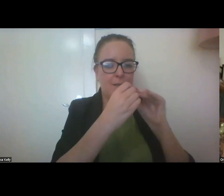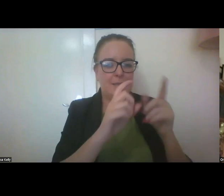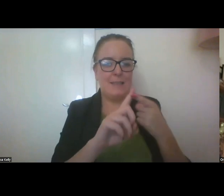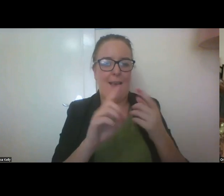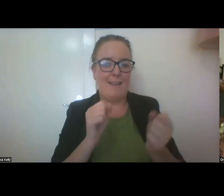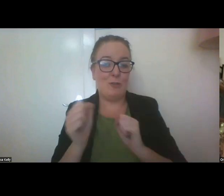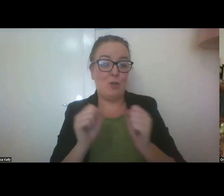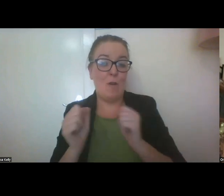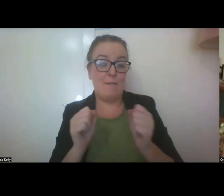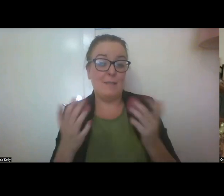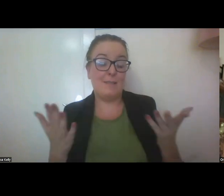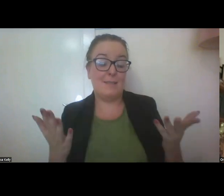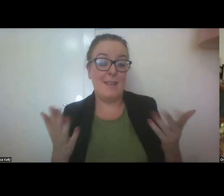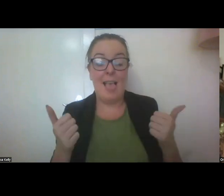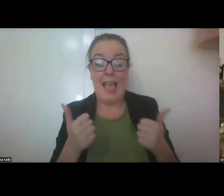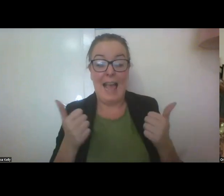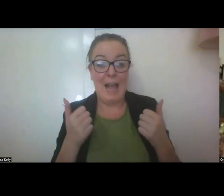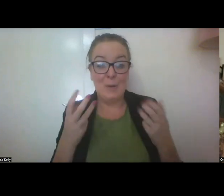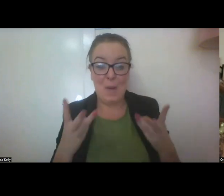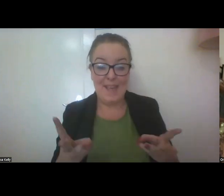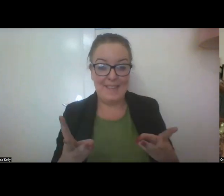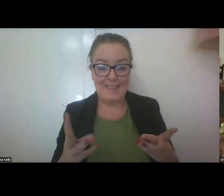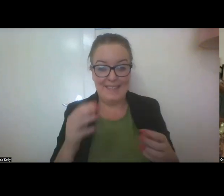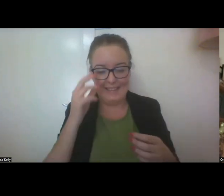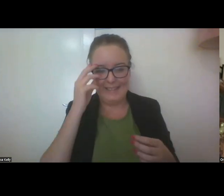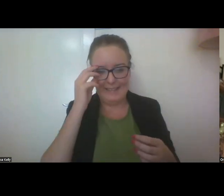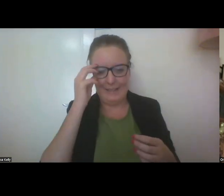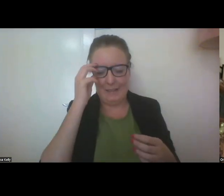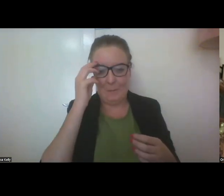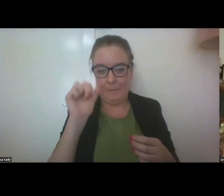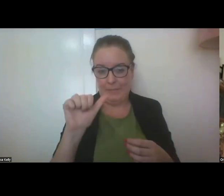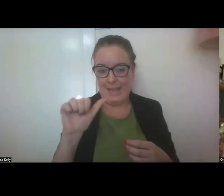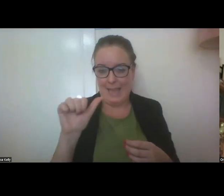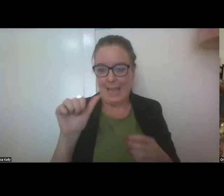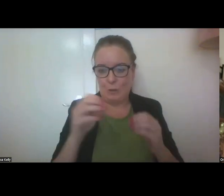So, anyway, yes, as Adrian has said, my name is Oran McAllister.